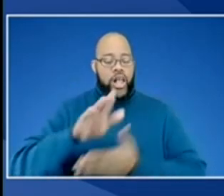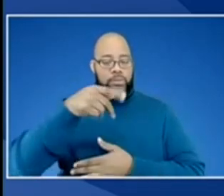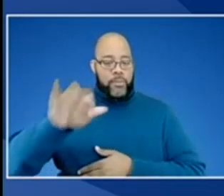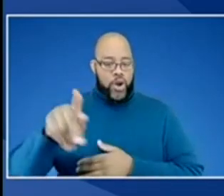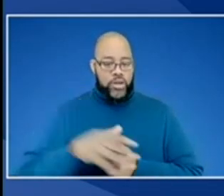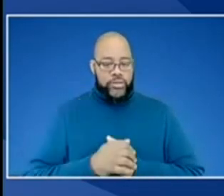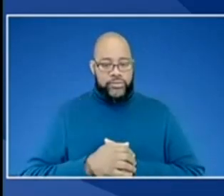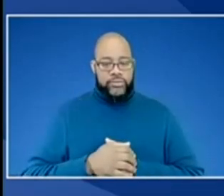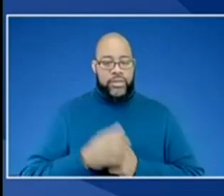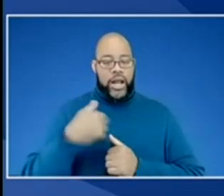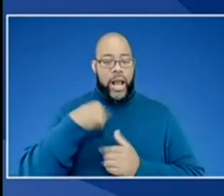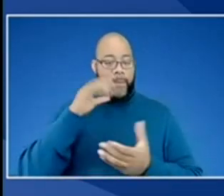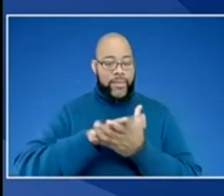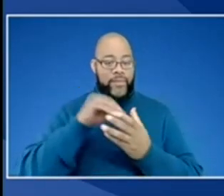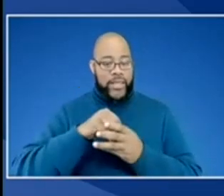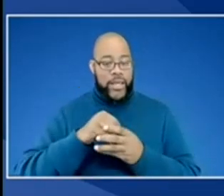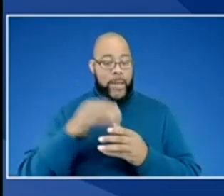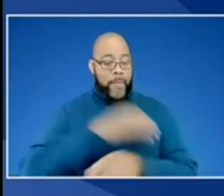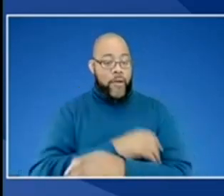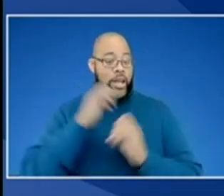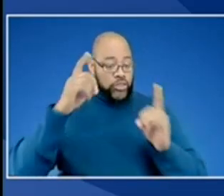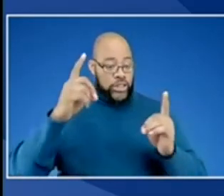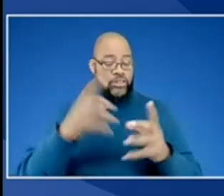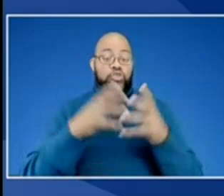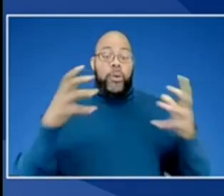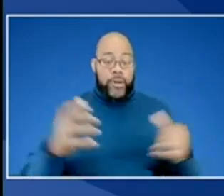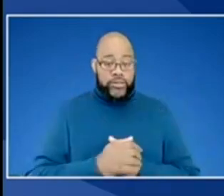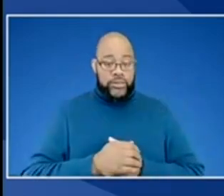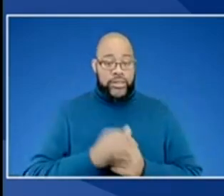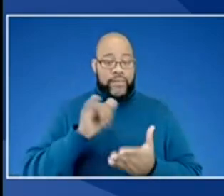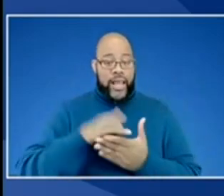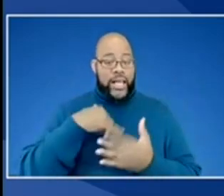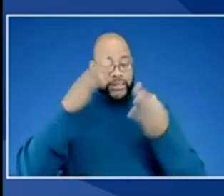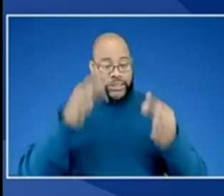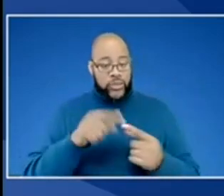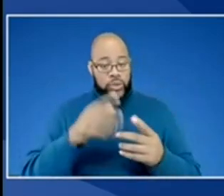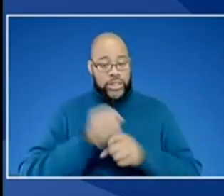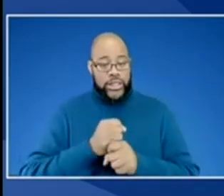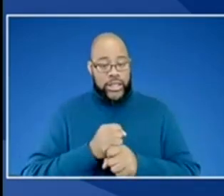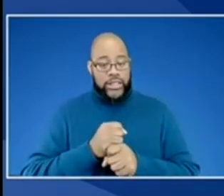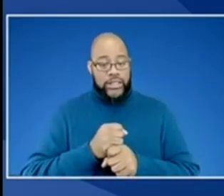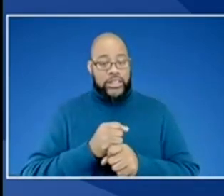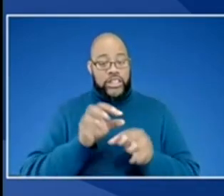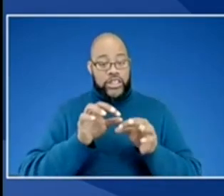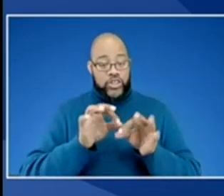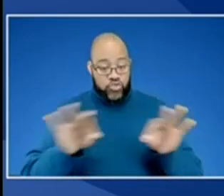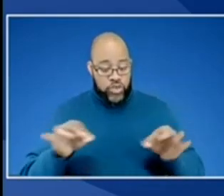I believe in the power of education so much that I decided to get a terminal degree studying the subject matter.